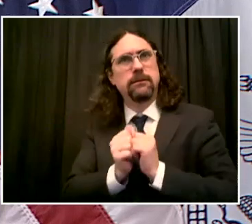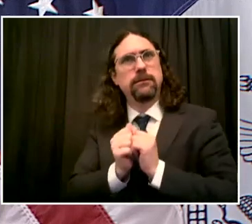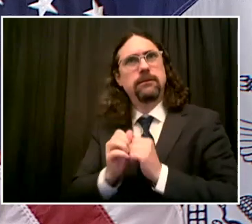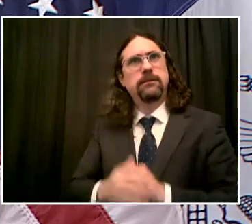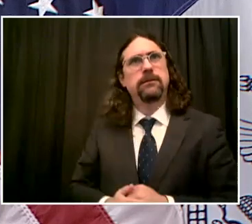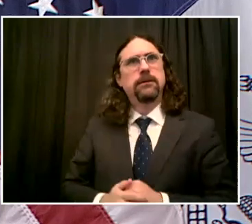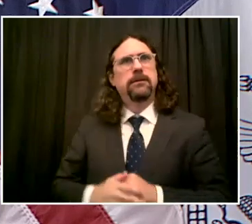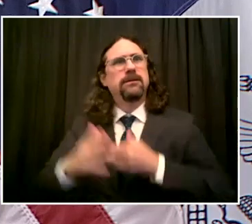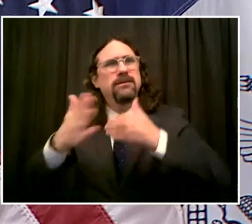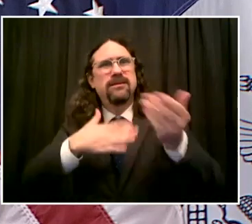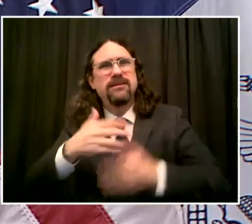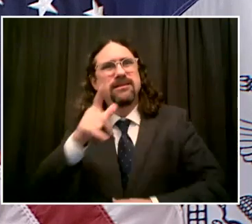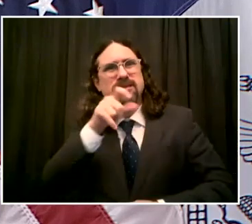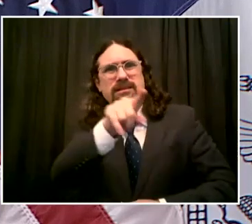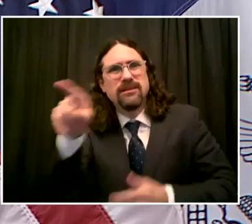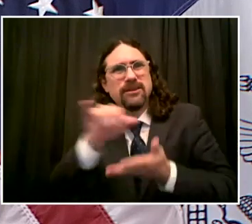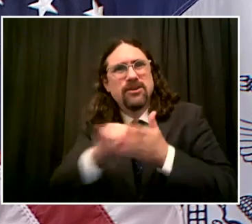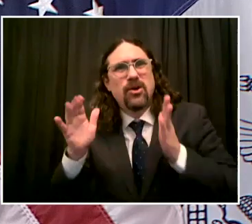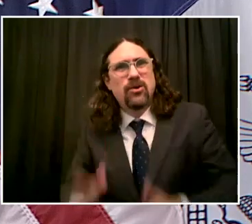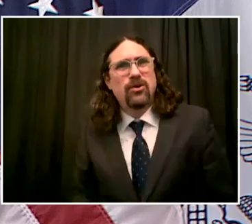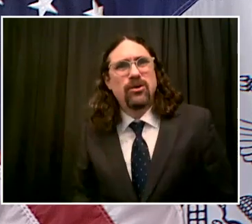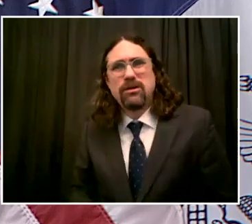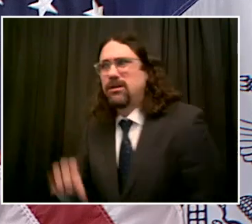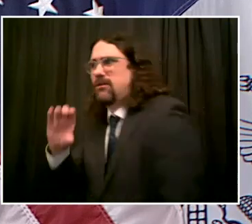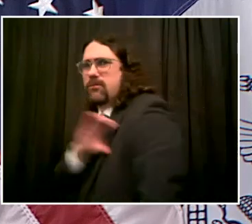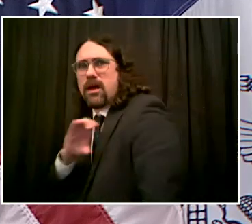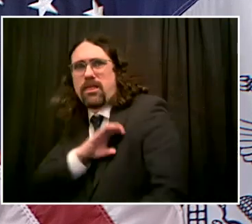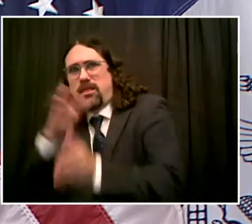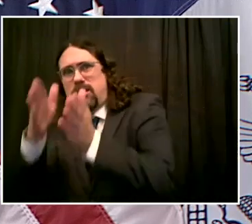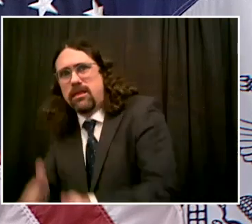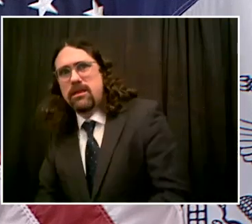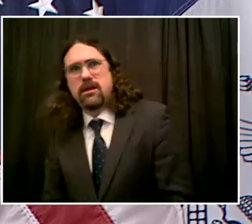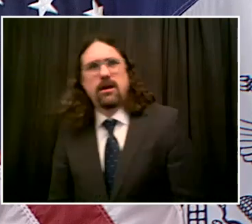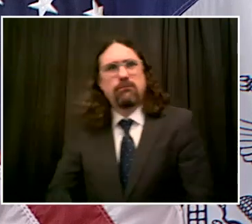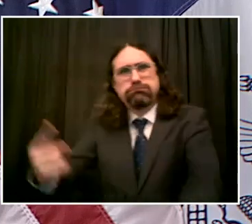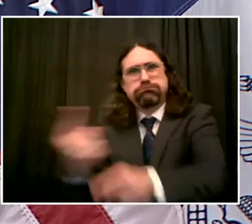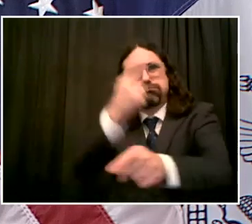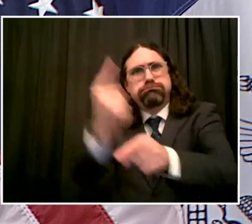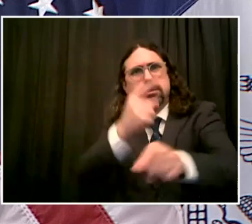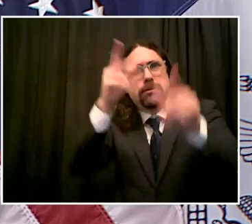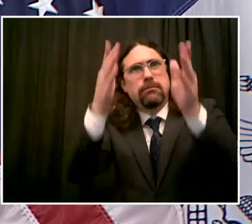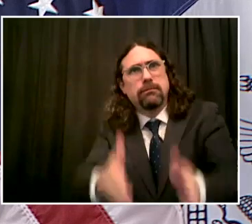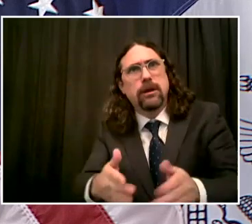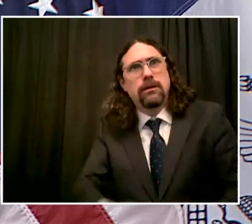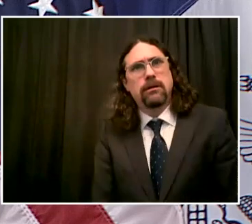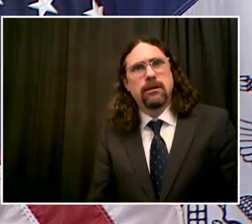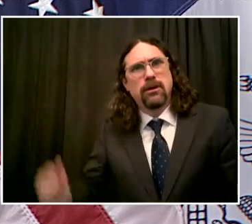THE NEW YORKER IS A CIVILIAN WALKING DOWN THE STREET OREN A OFFICER IN